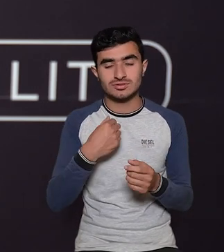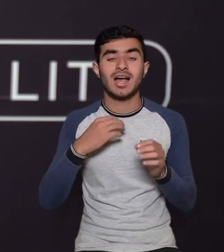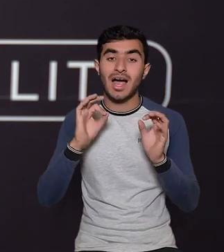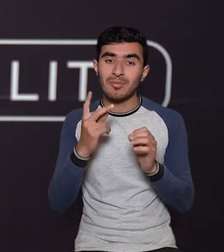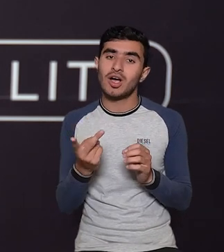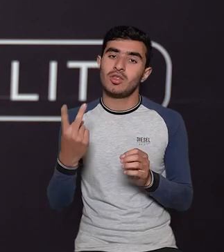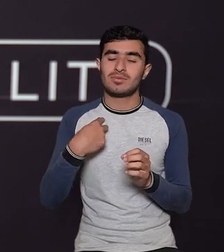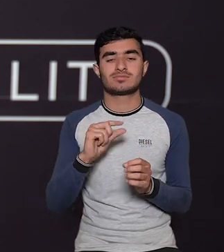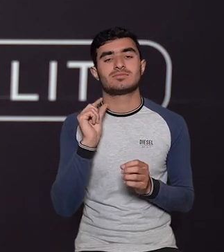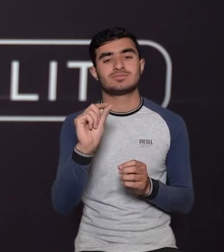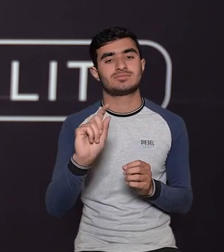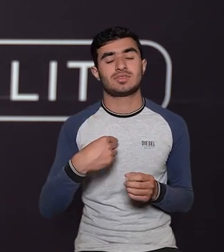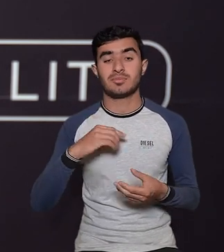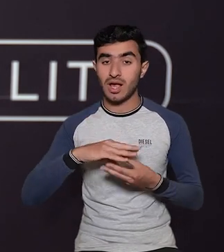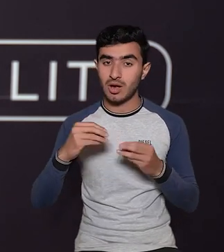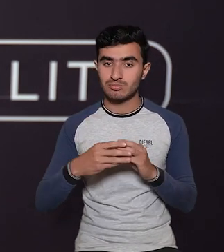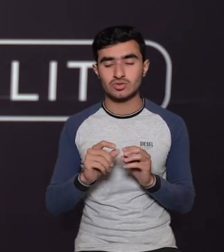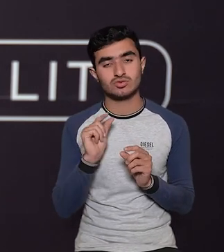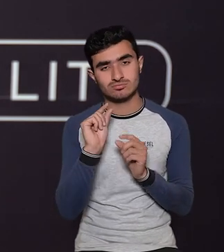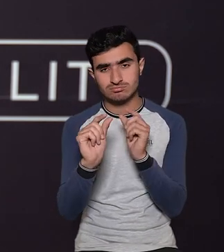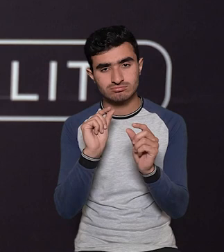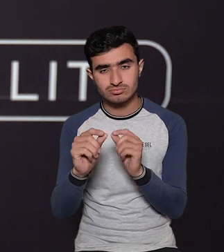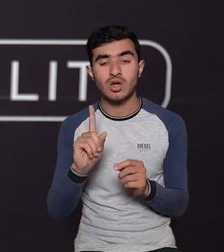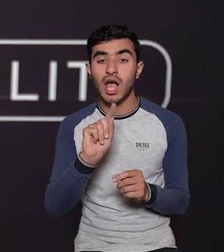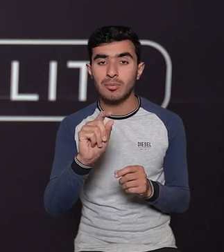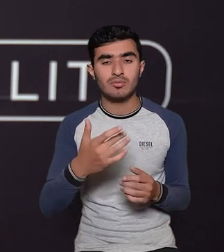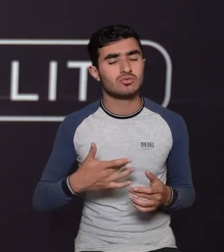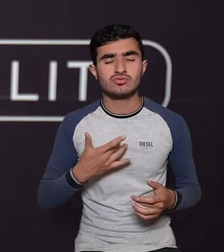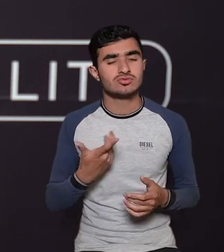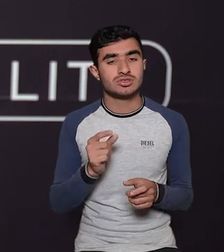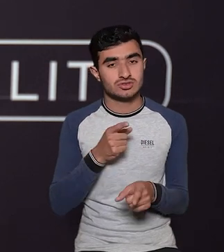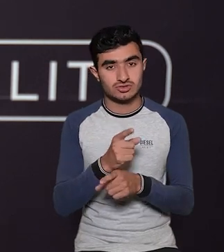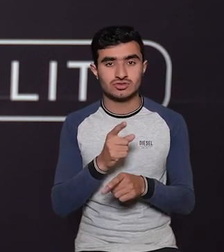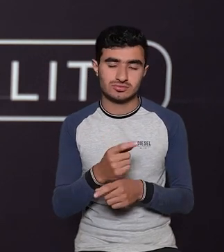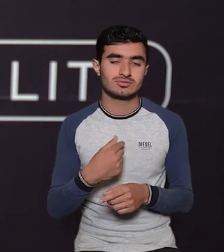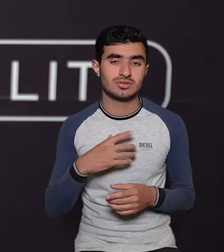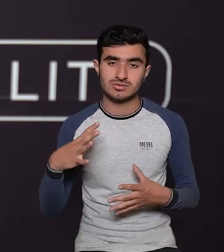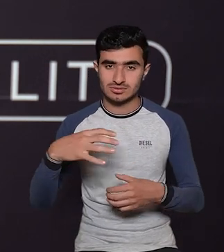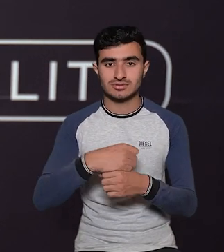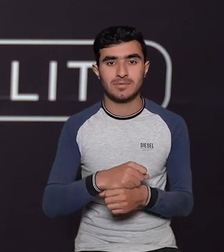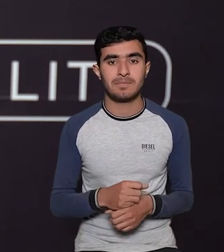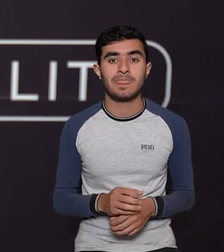They used to listen to my story and used to get an advice for their plans that what do they need to do?